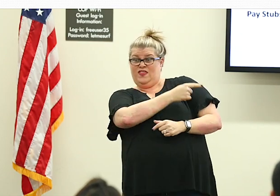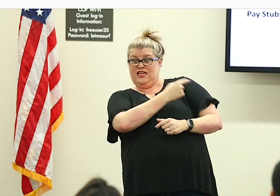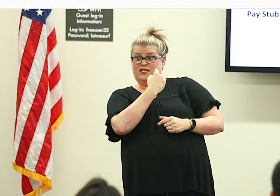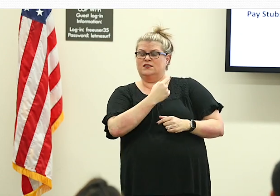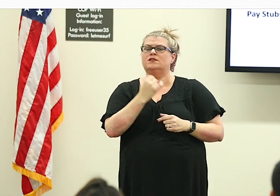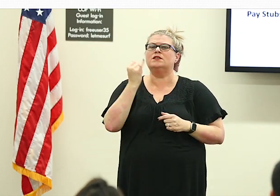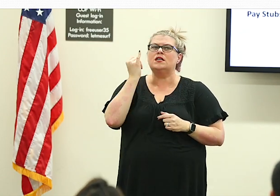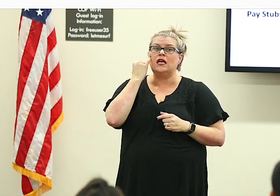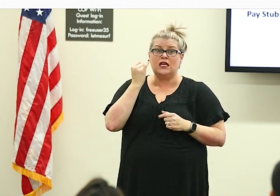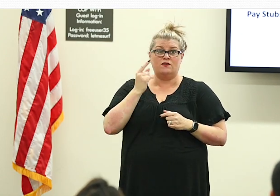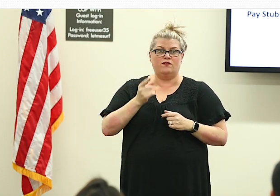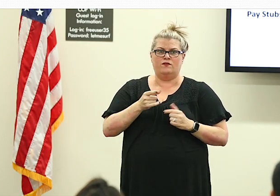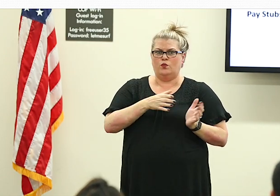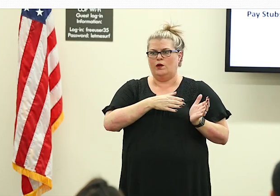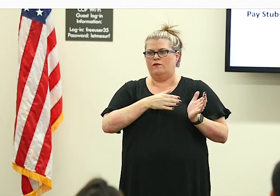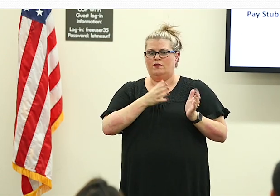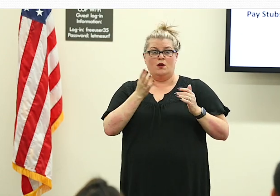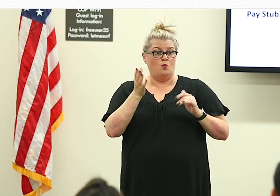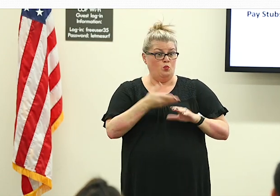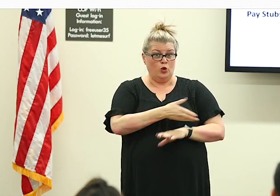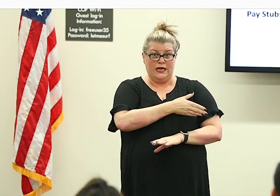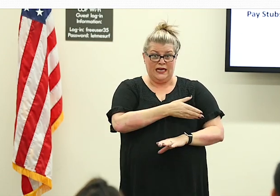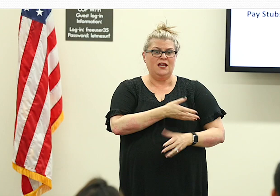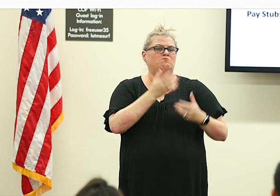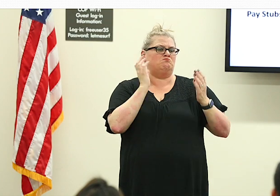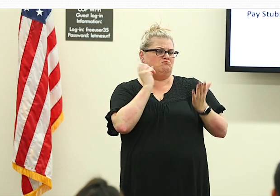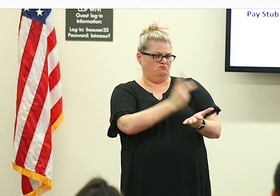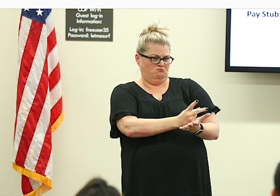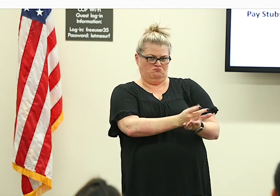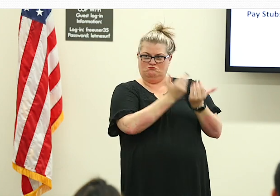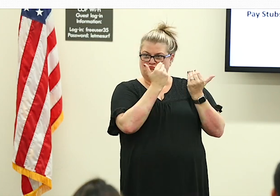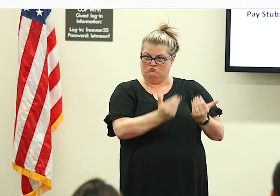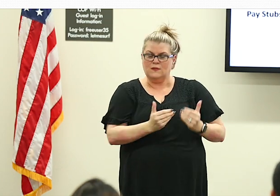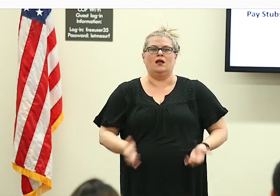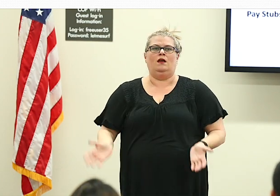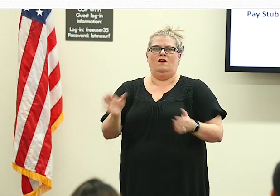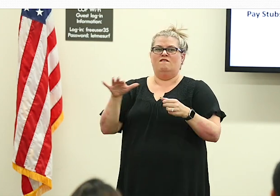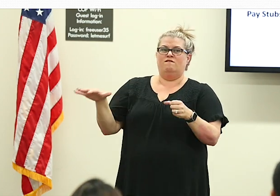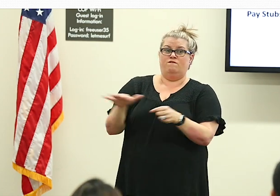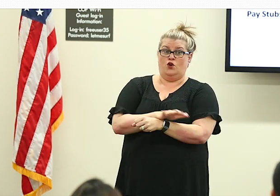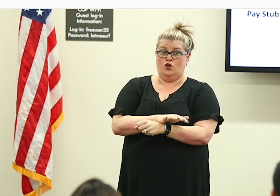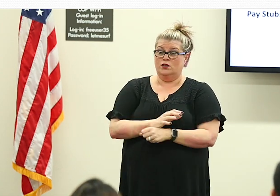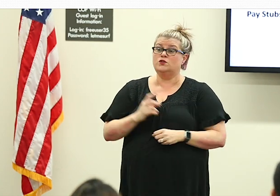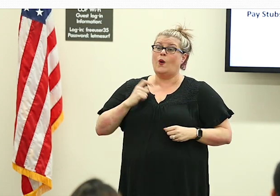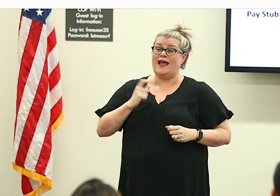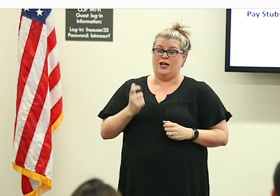to the full application process. So if you're employed, we need three months of pay stubs